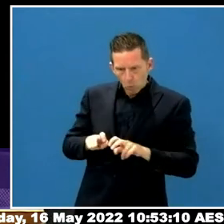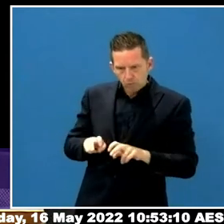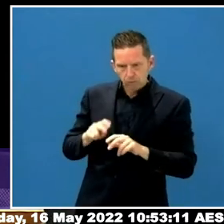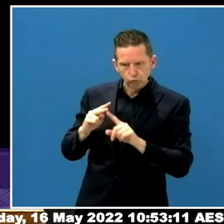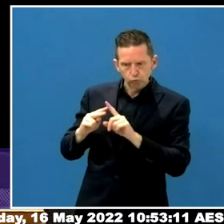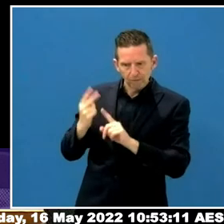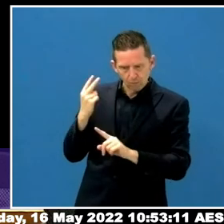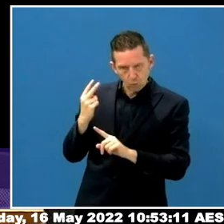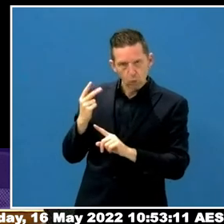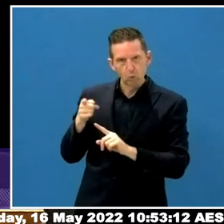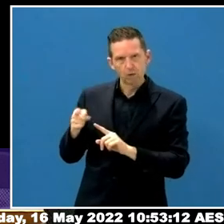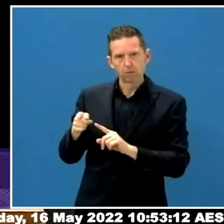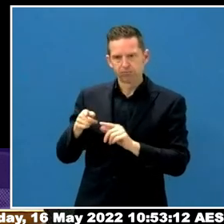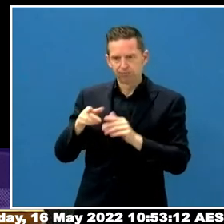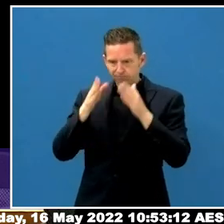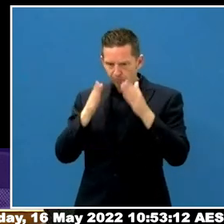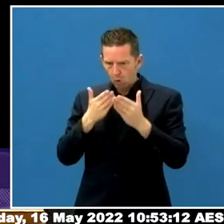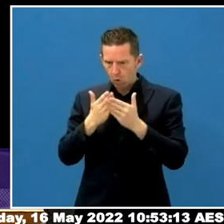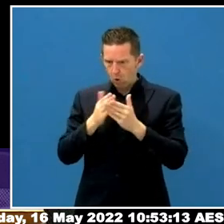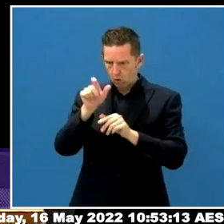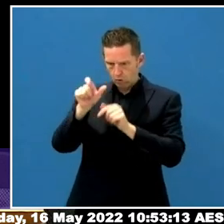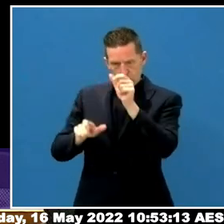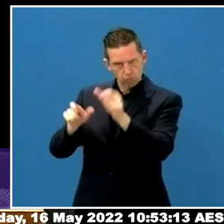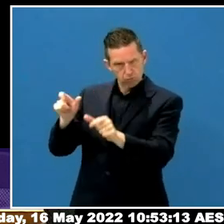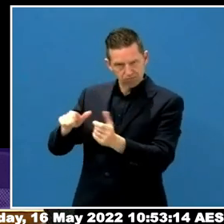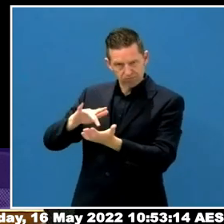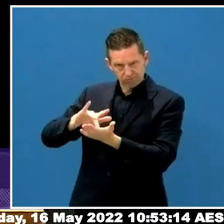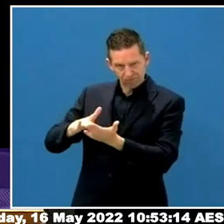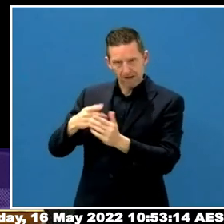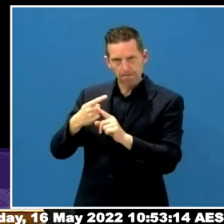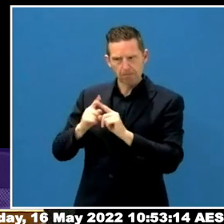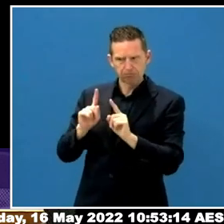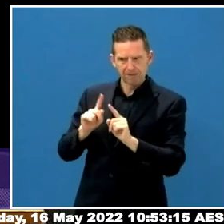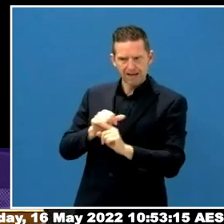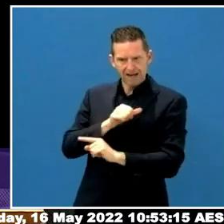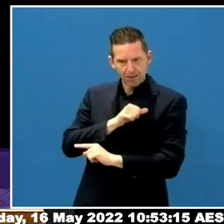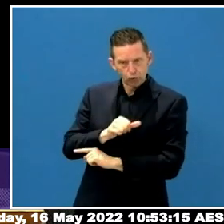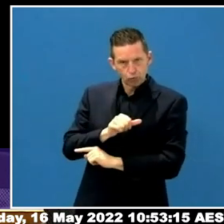centredness, attitude, customer service, efficiency and standards.